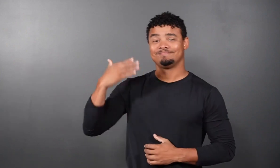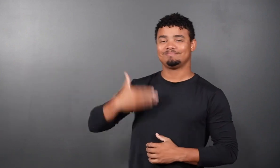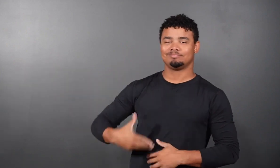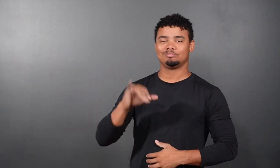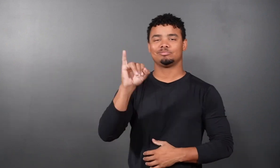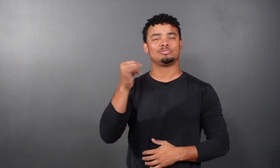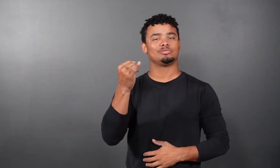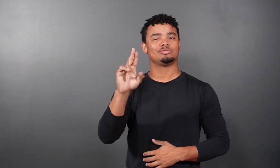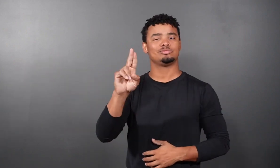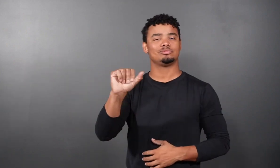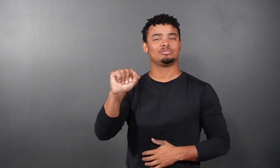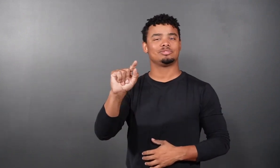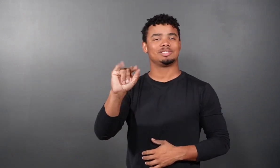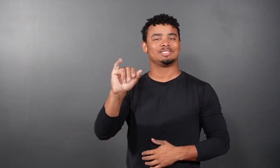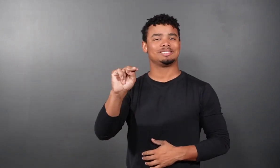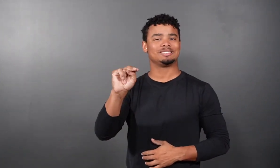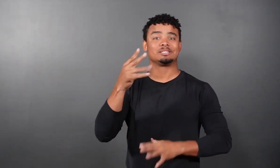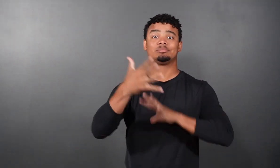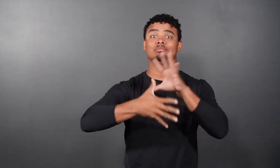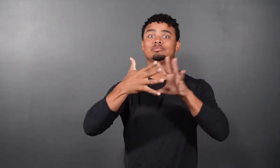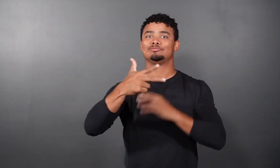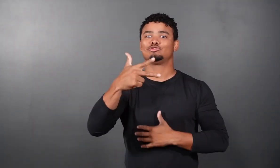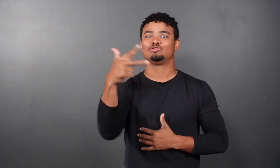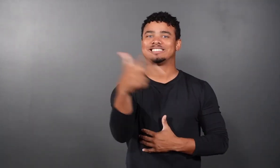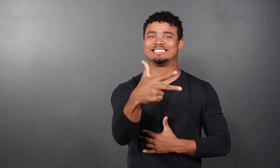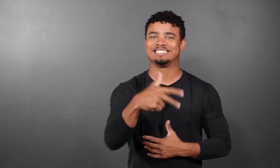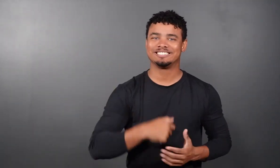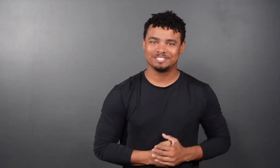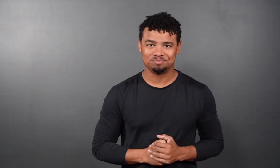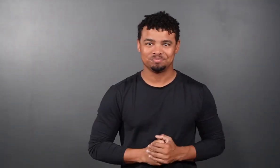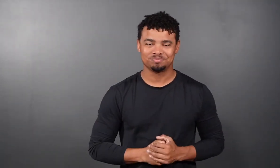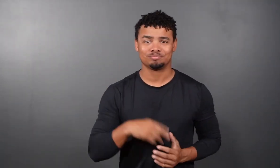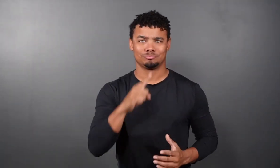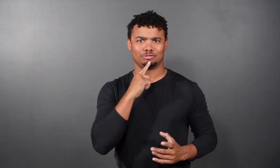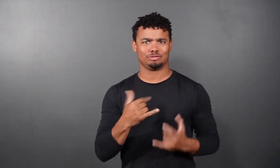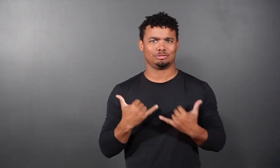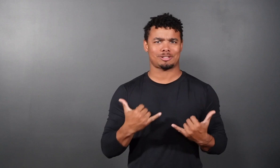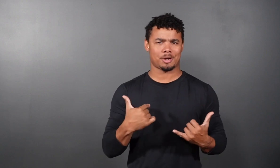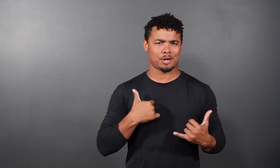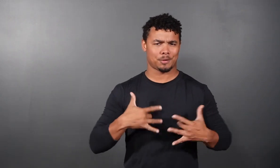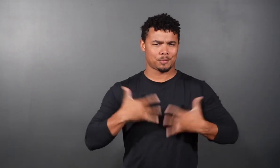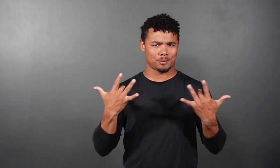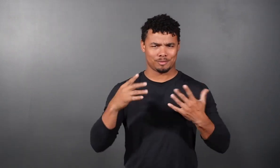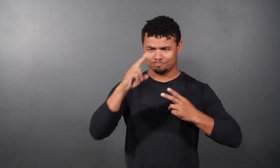My name is Justin Perez and here is my sign name. I am so happy to be here,